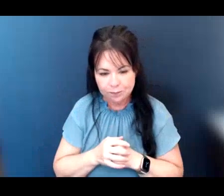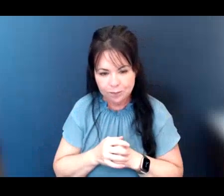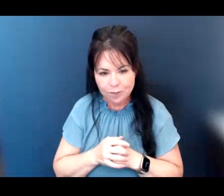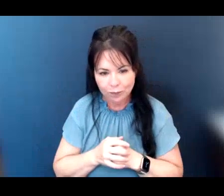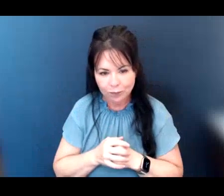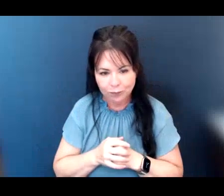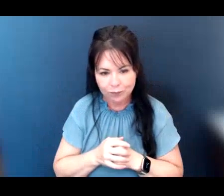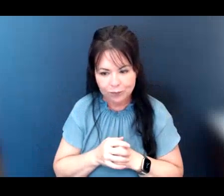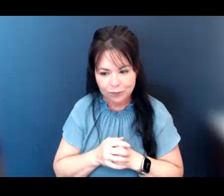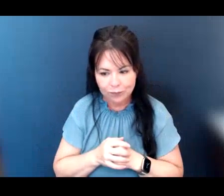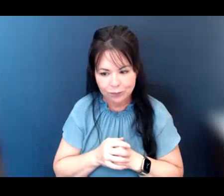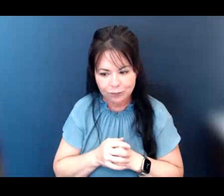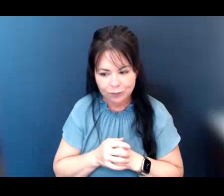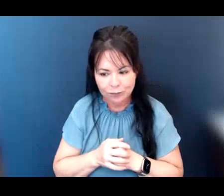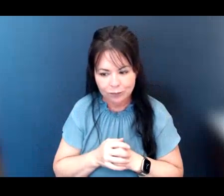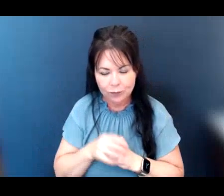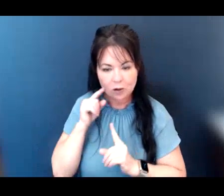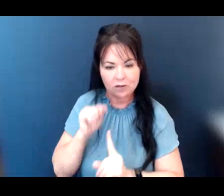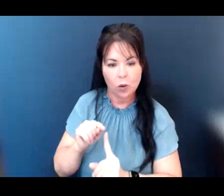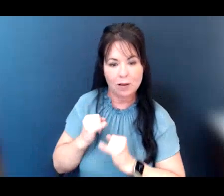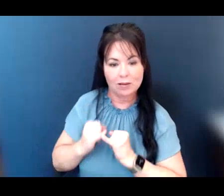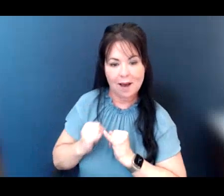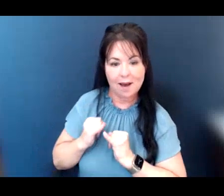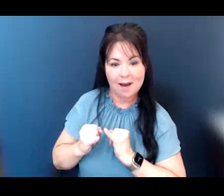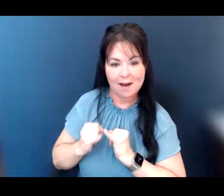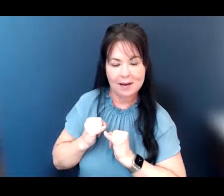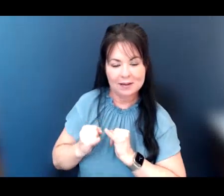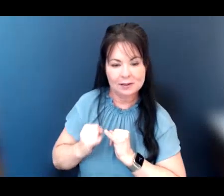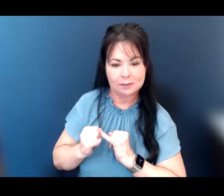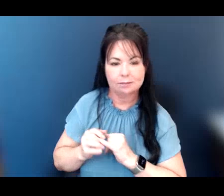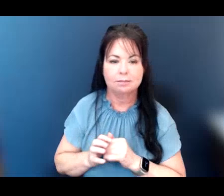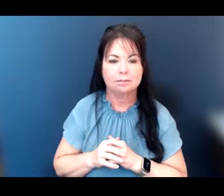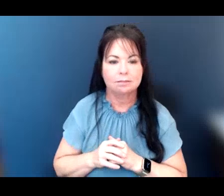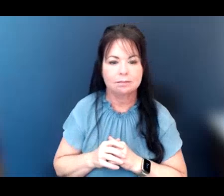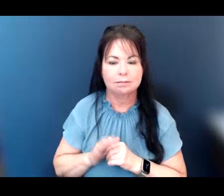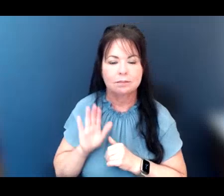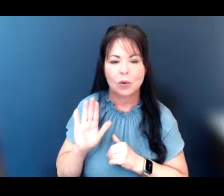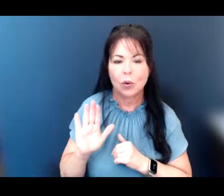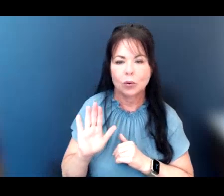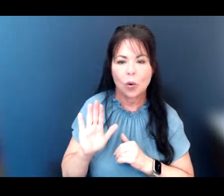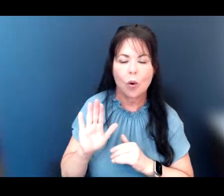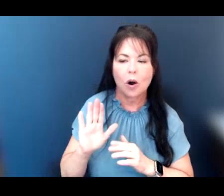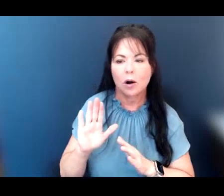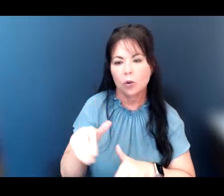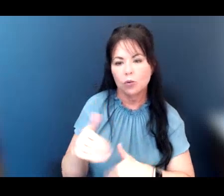So for this last question, what are your recommendations for creating personas for people with disabilities?